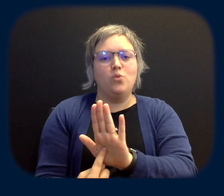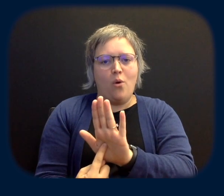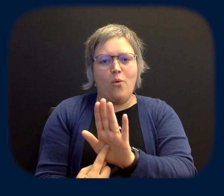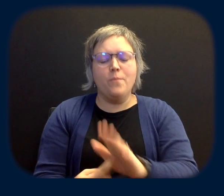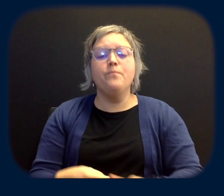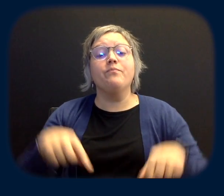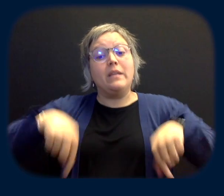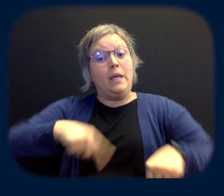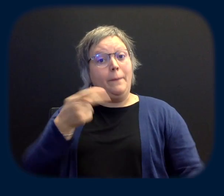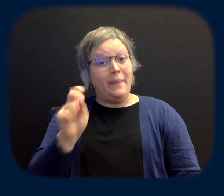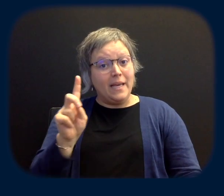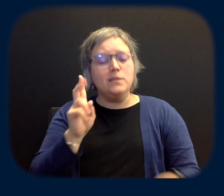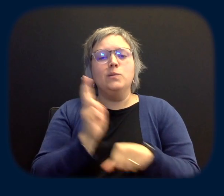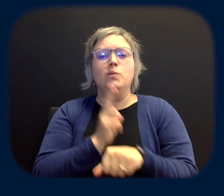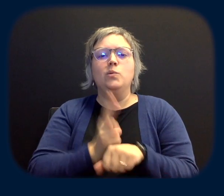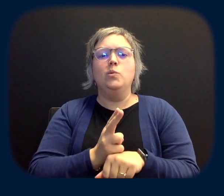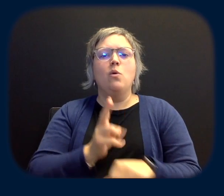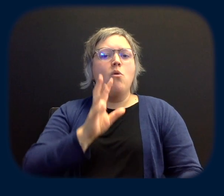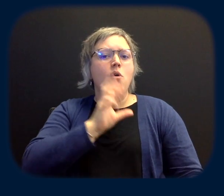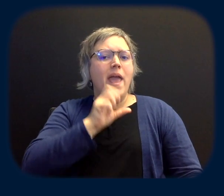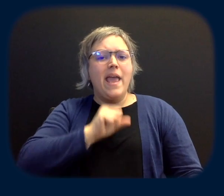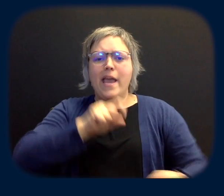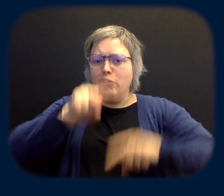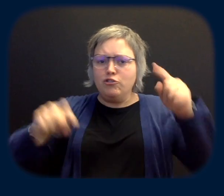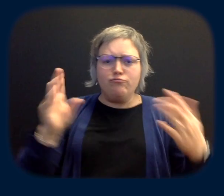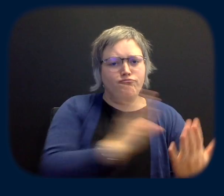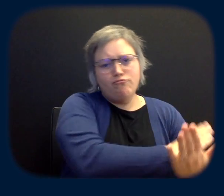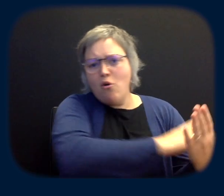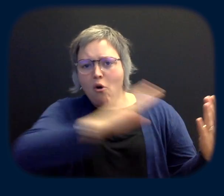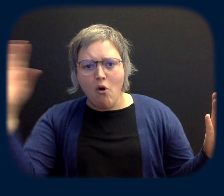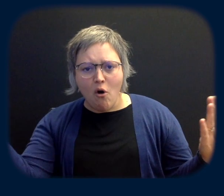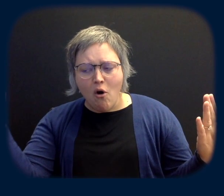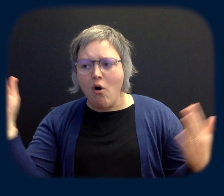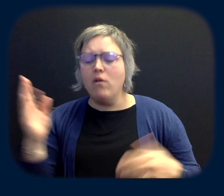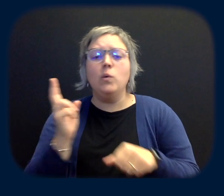used by all students and they can be used in combination for depth and complexity.